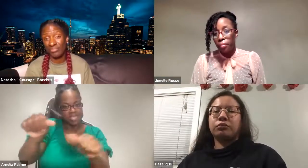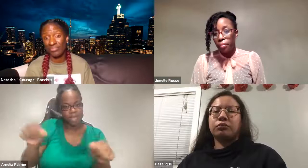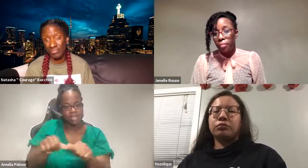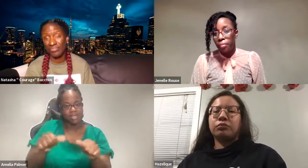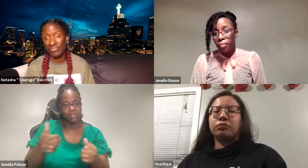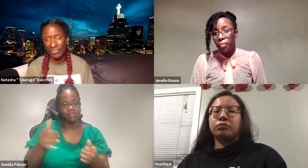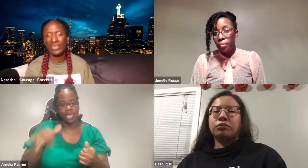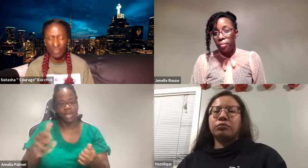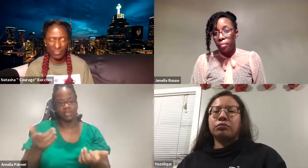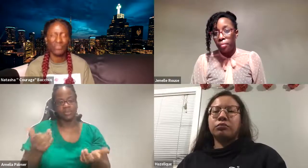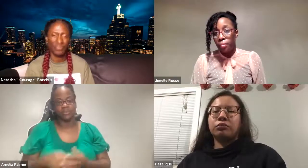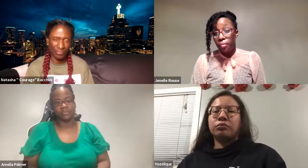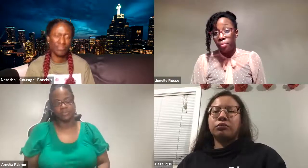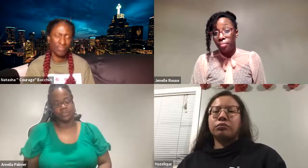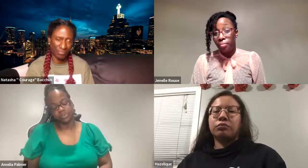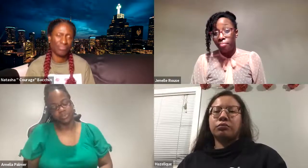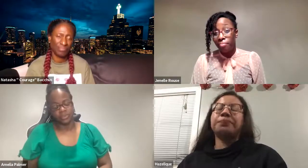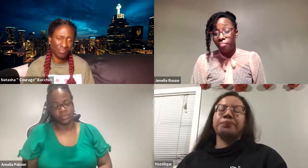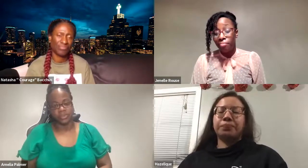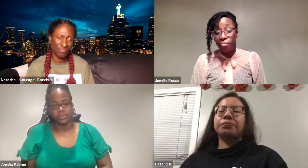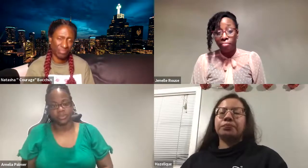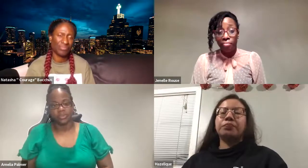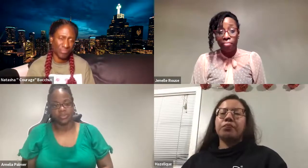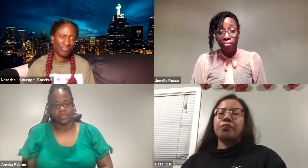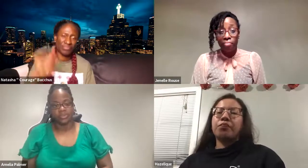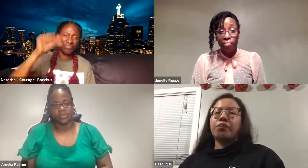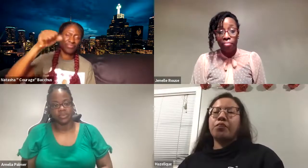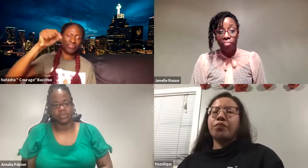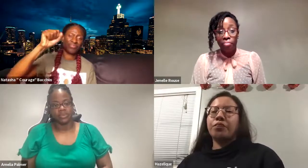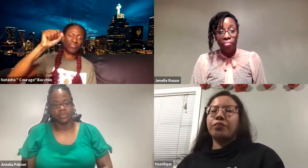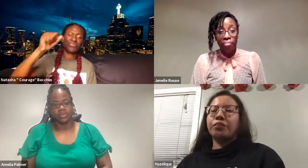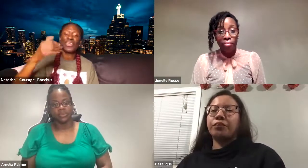out there don't respect deaf space, maybe they're not the most appropriate asl teachers